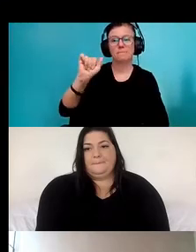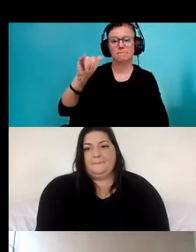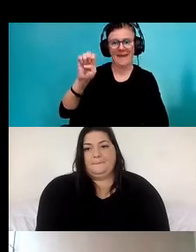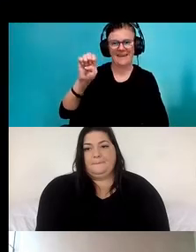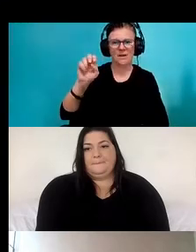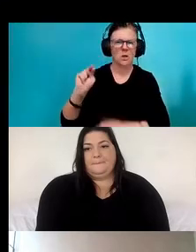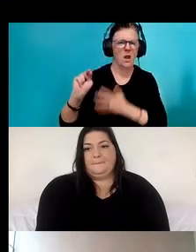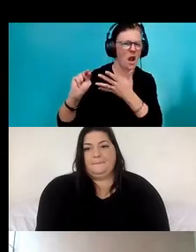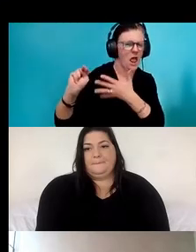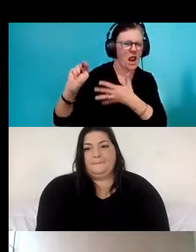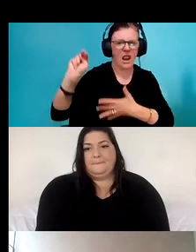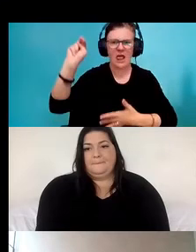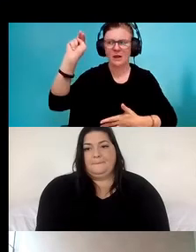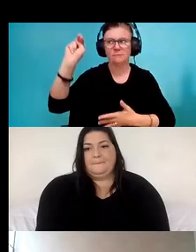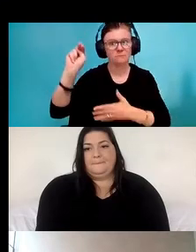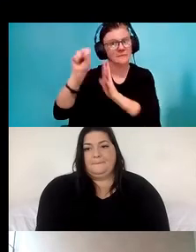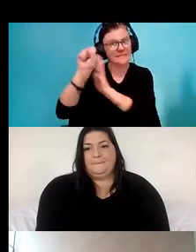in the state of Maine.